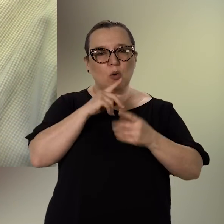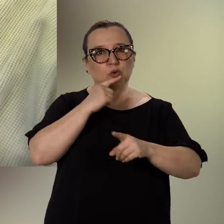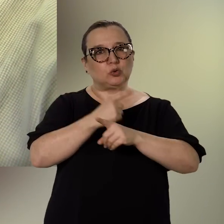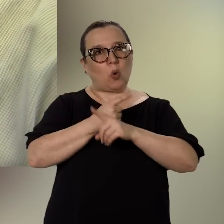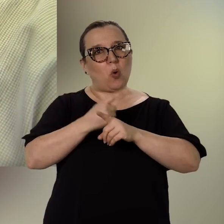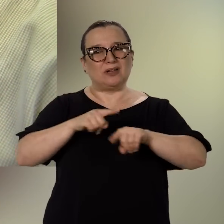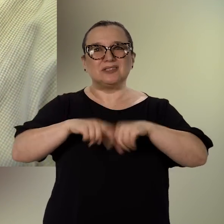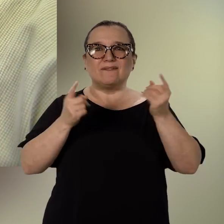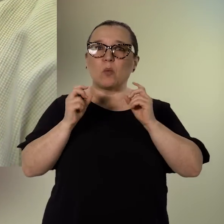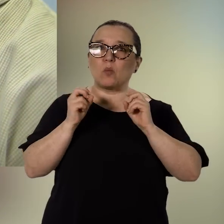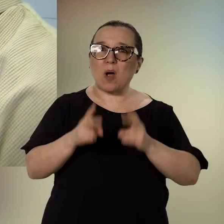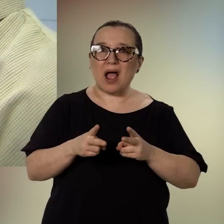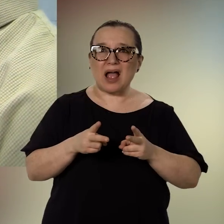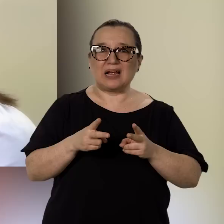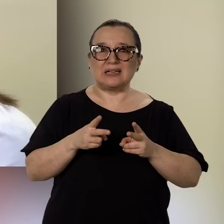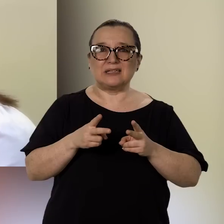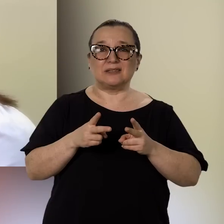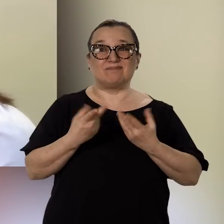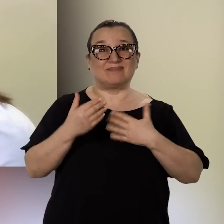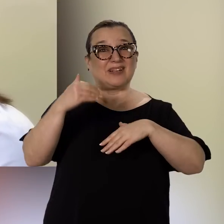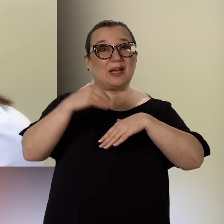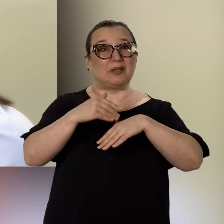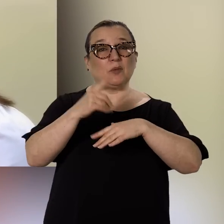that their anatomy is going to change, they're going to be breathing differently.